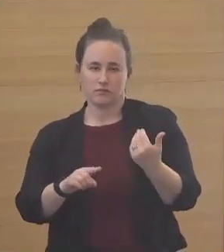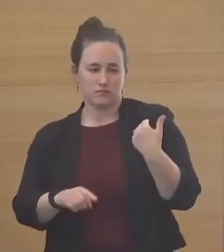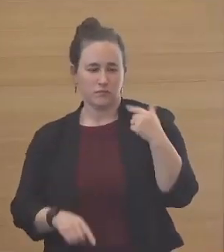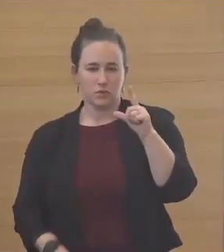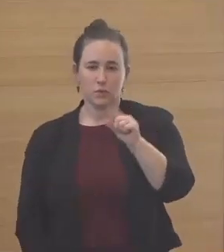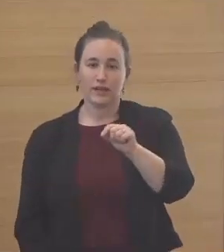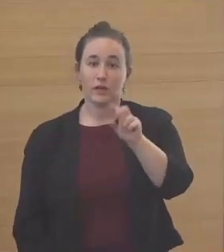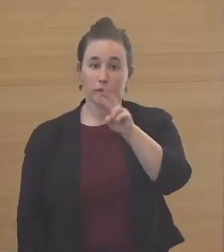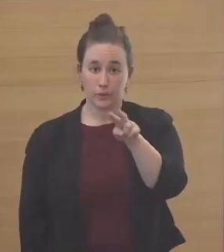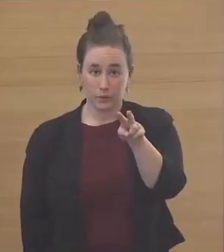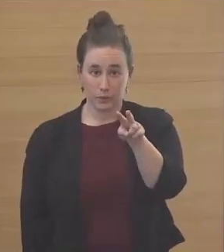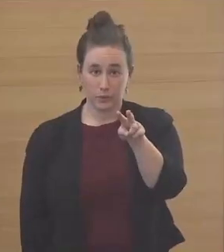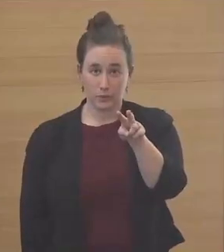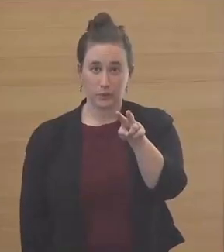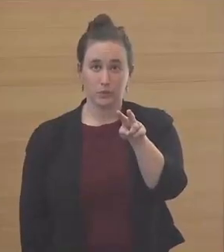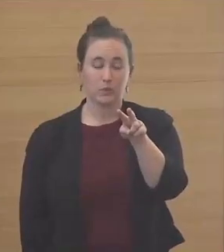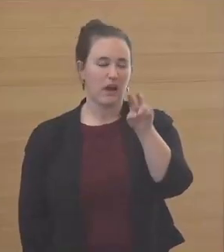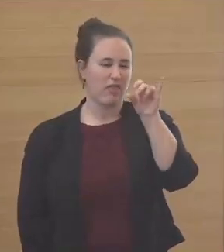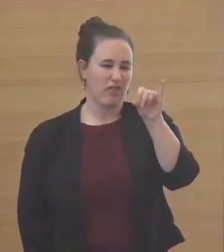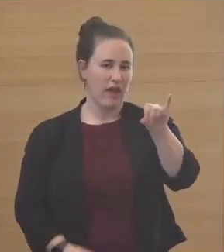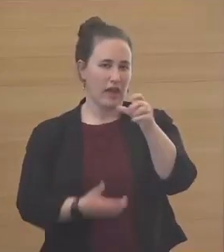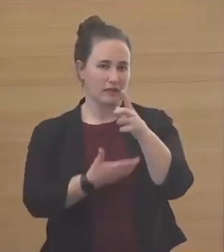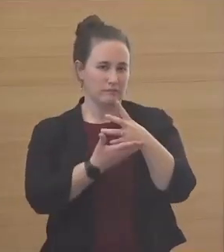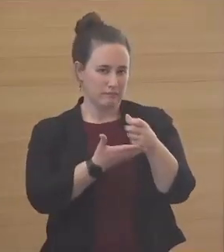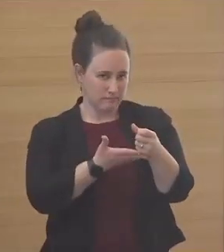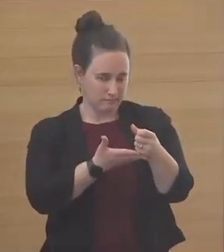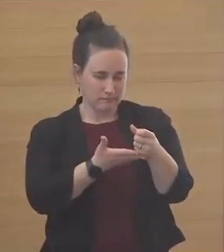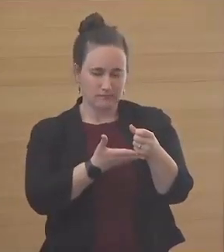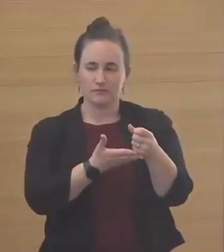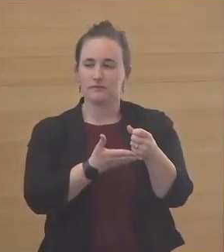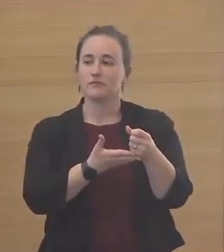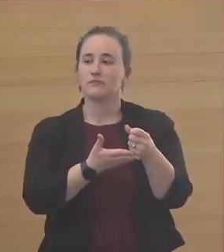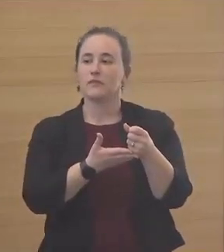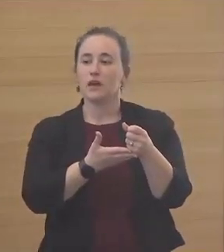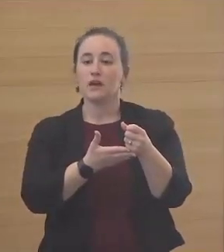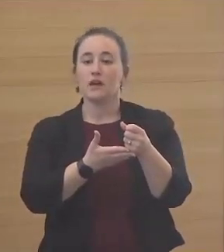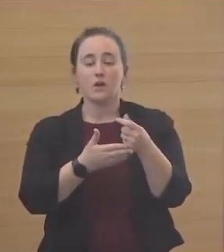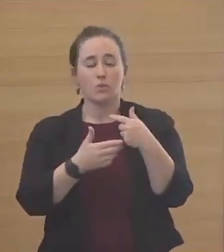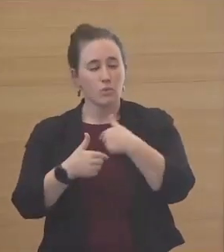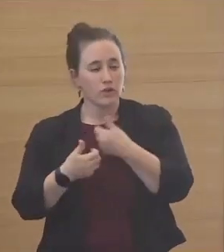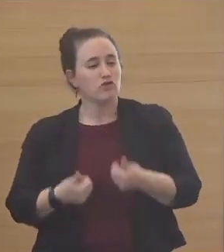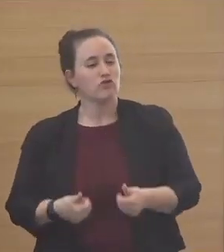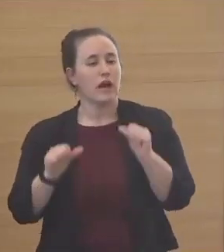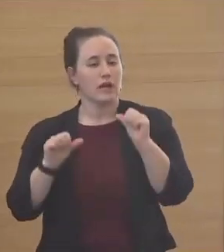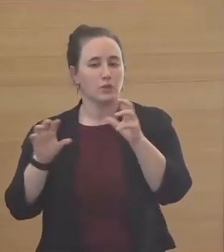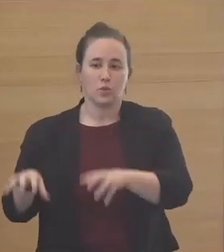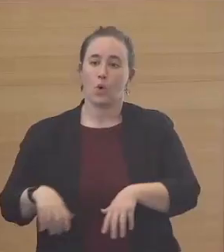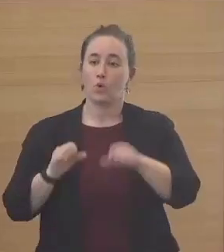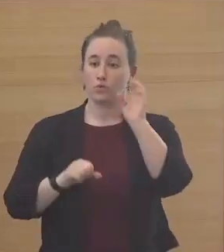So now we try to do these presentations as often as we can,